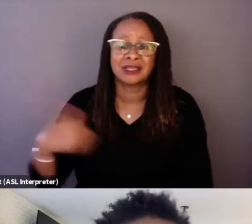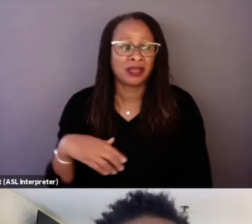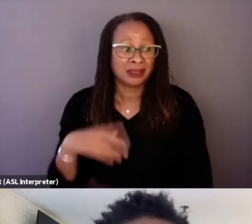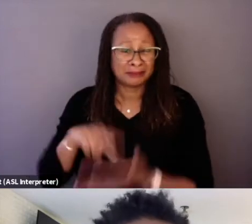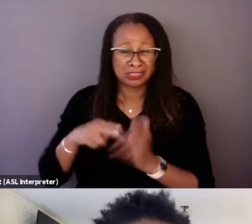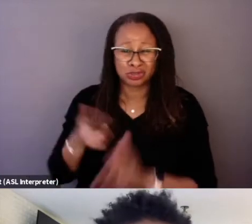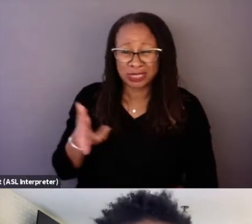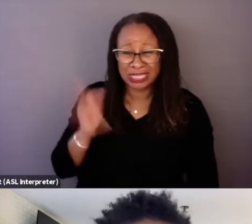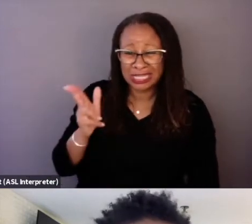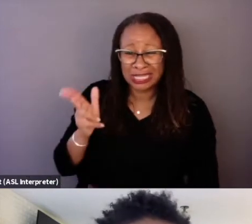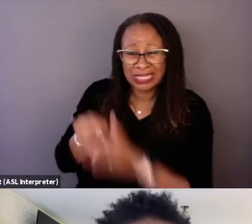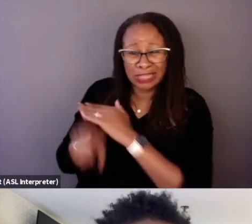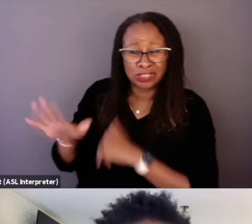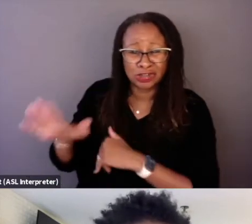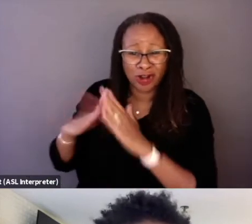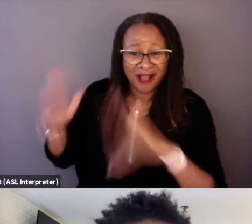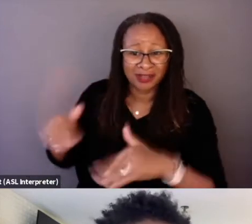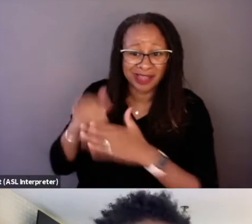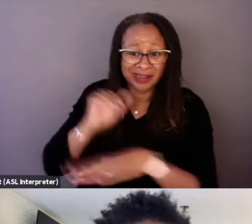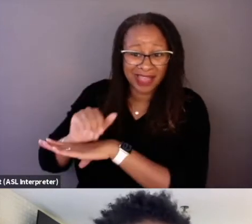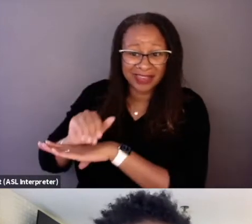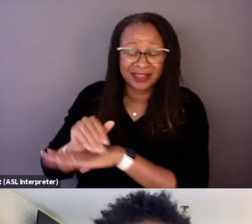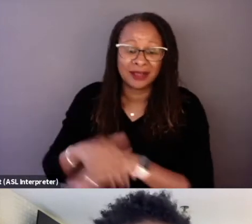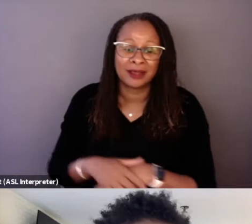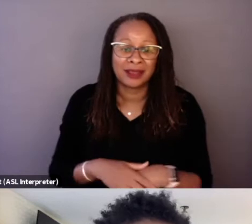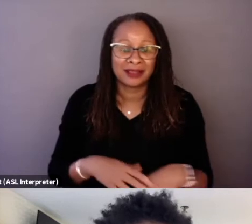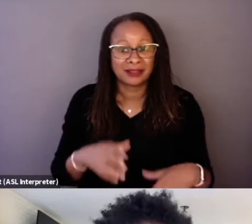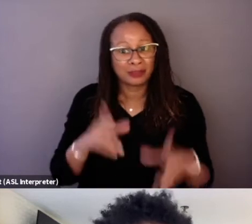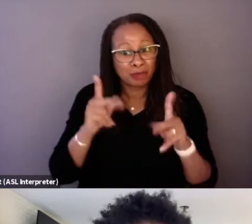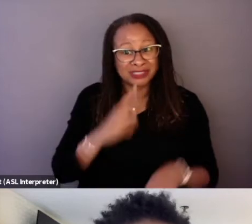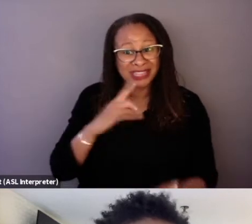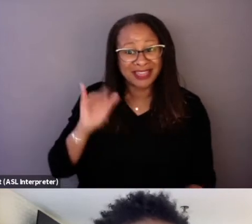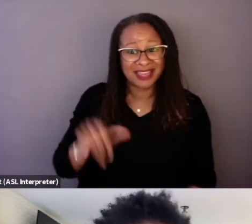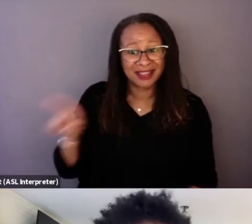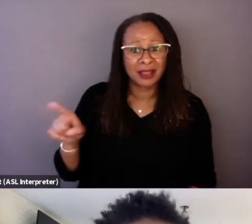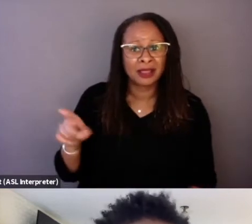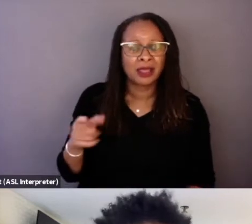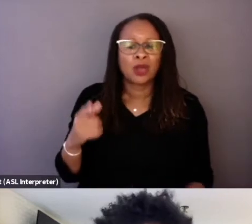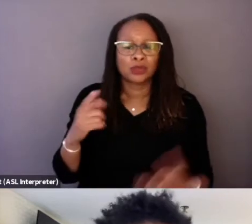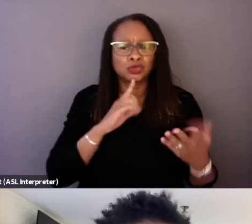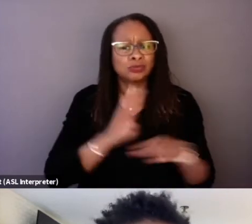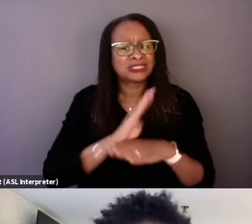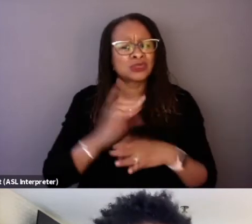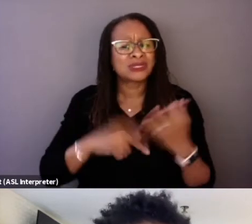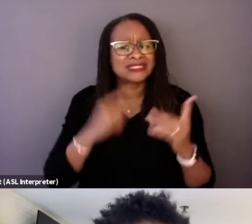And I think the fact that that subject's saying that and you're looking at like, well, what is he saying? What are the words? Even if, you know,